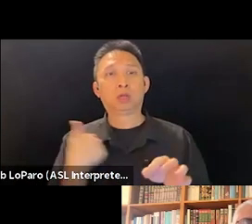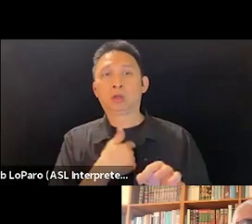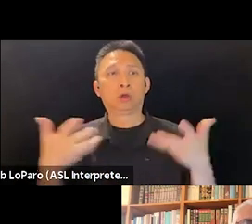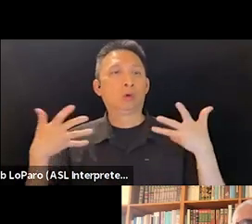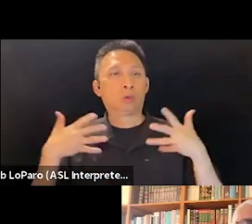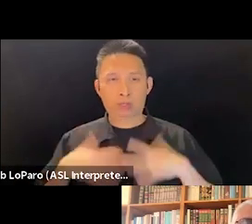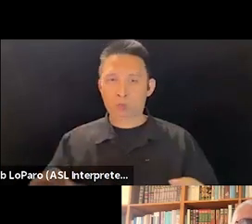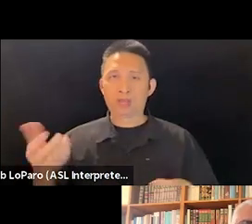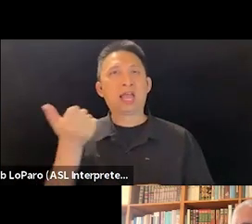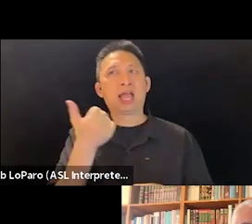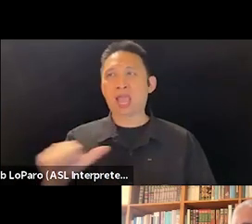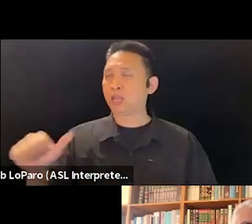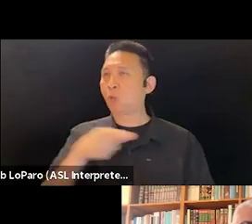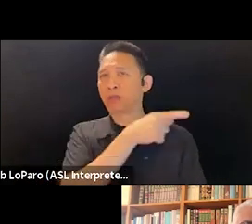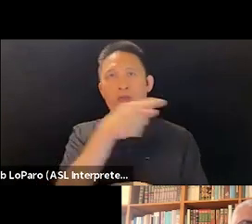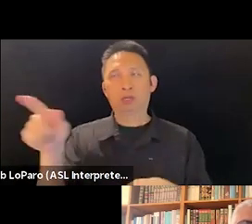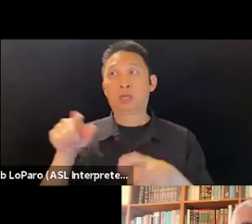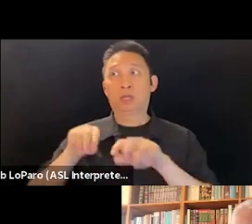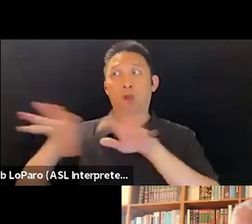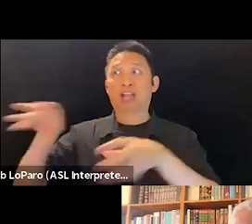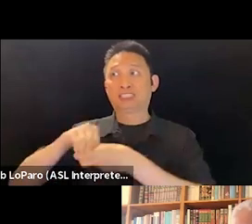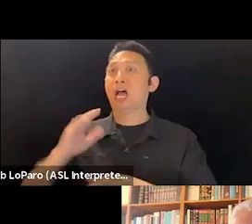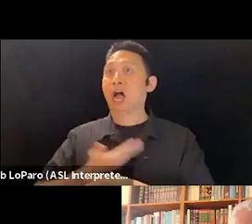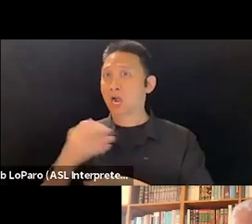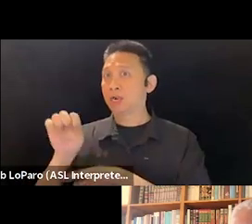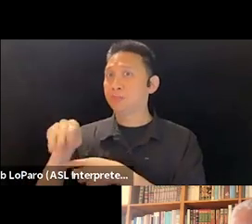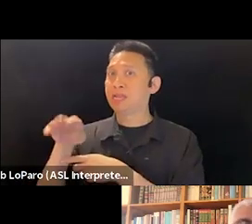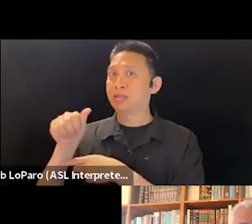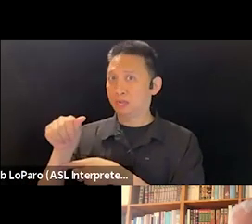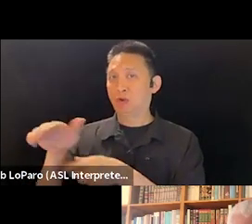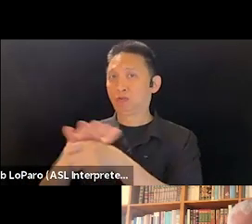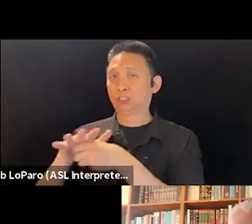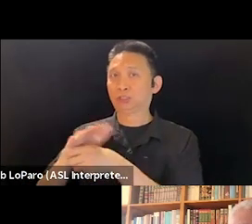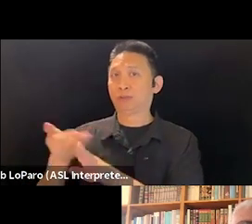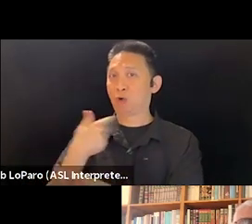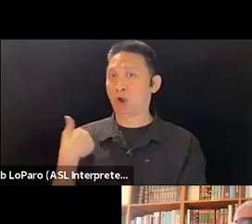our territories before us. This is the most important for our part as a beginning.